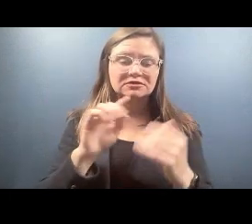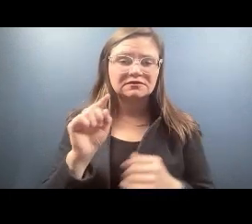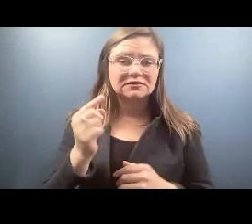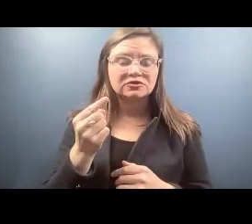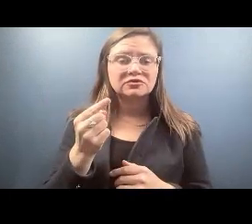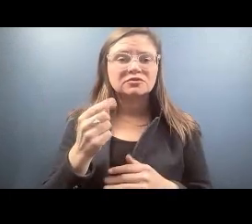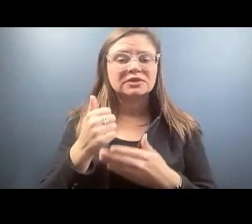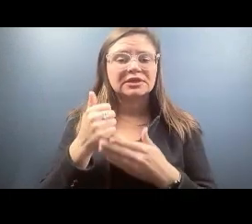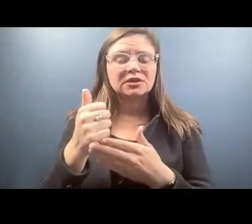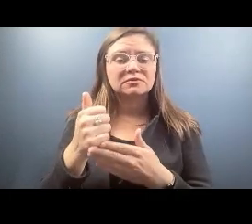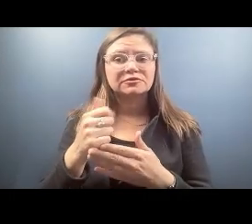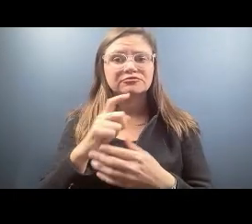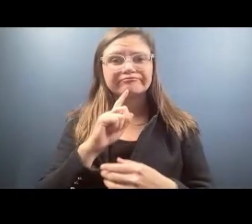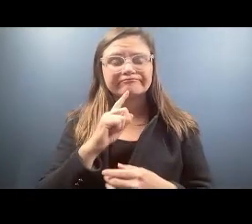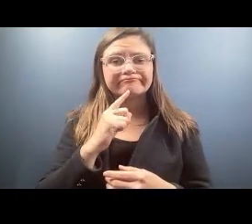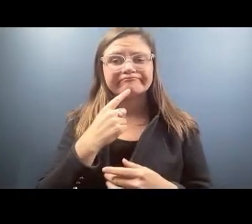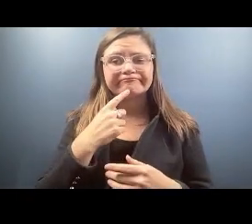you maximize the impact of your efforts.